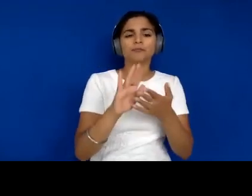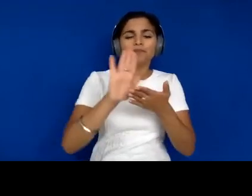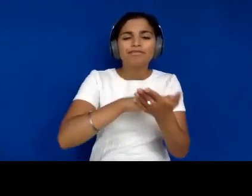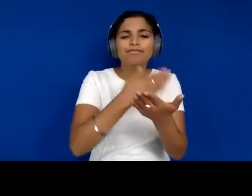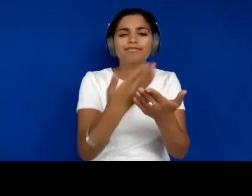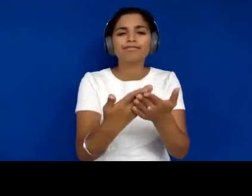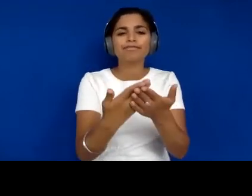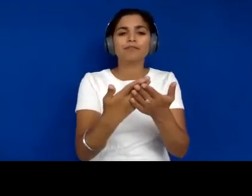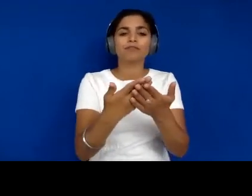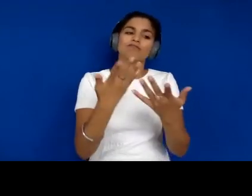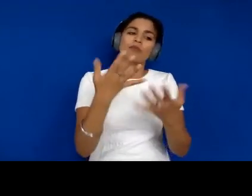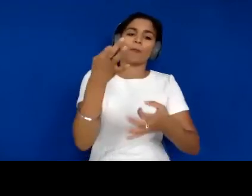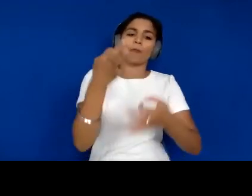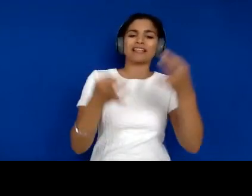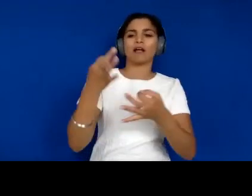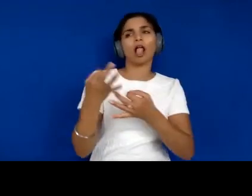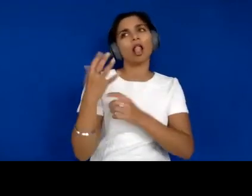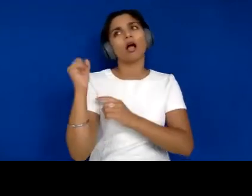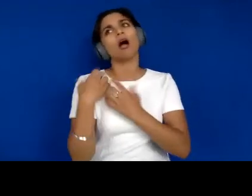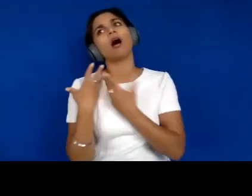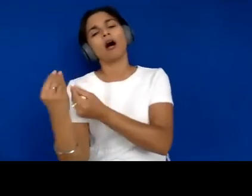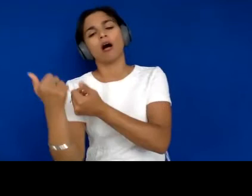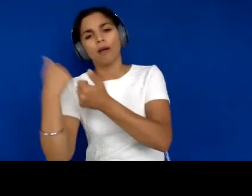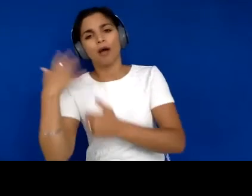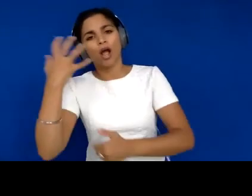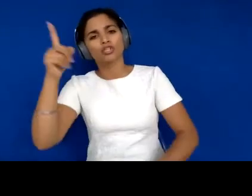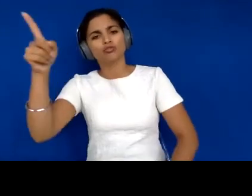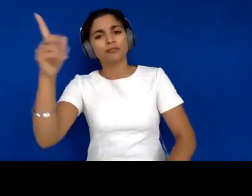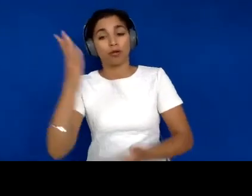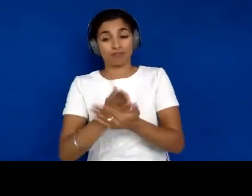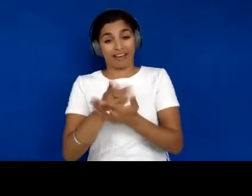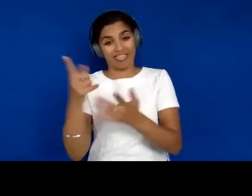patronage as a mood of colonial domination through the game of who